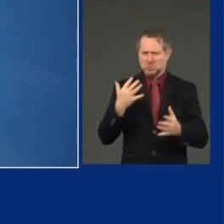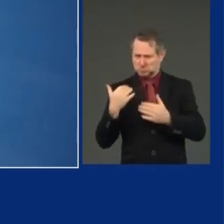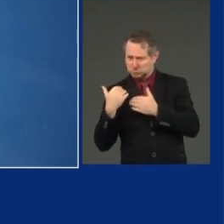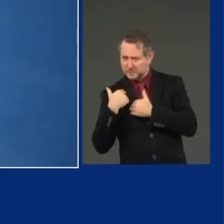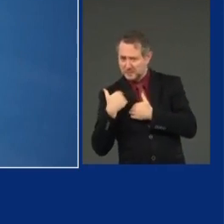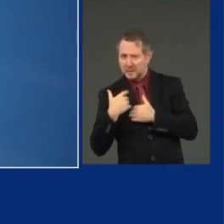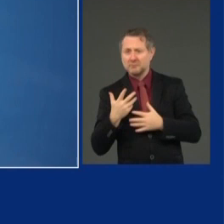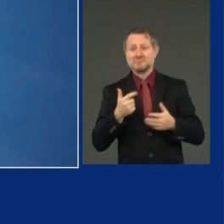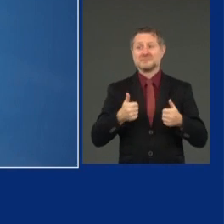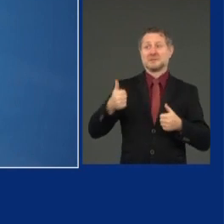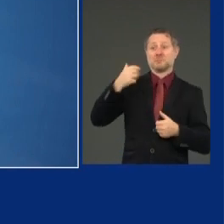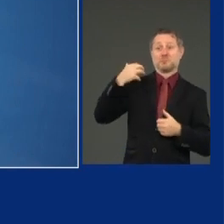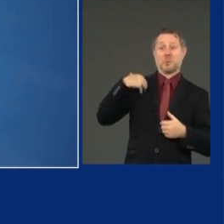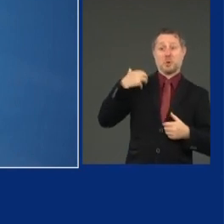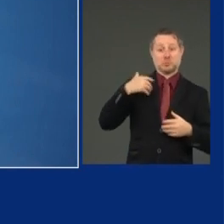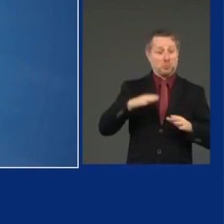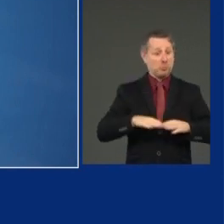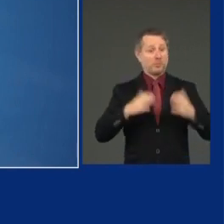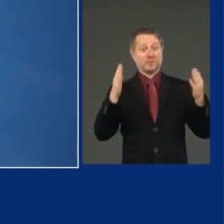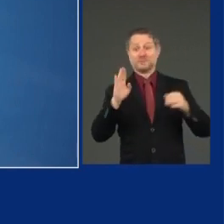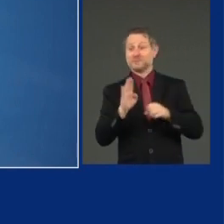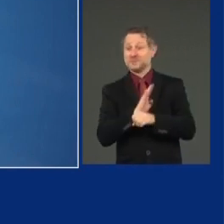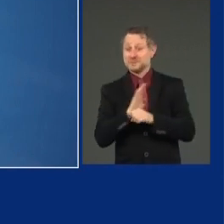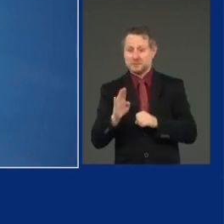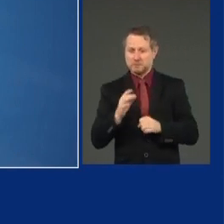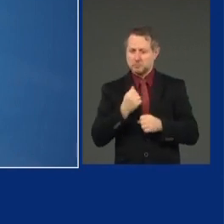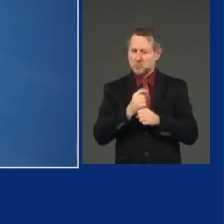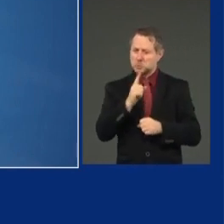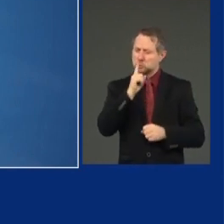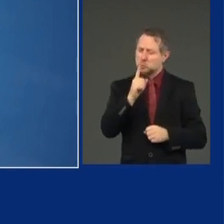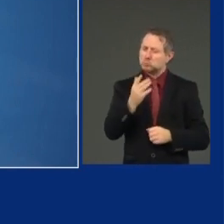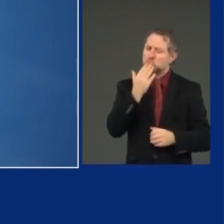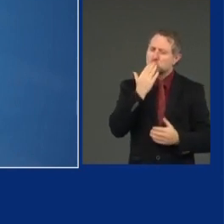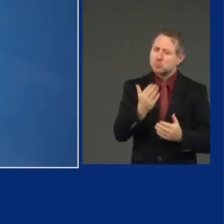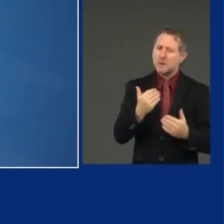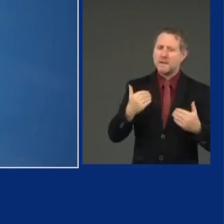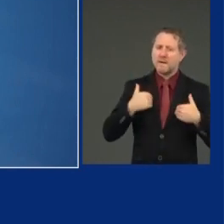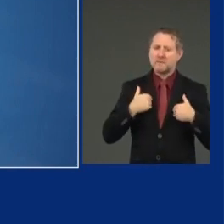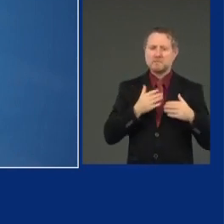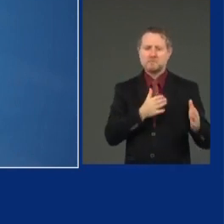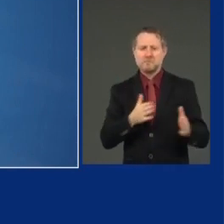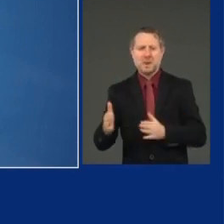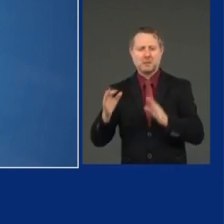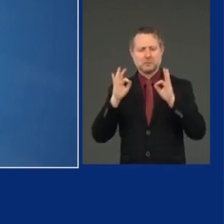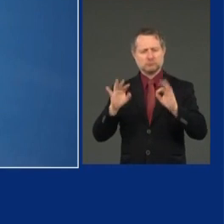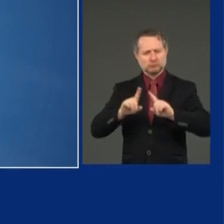IF PEOPLE ARE SMART AND IF PEOPLE ARE RESPONSIBLE AND IF